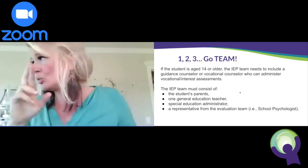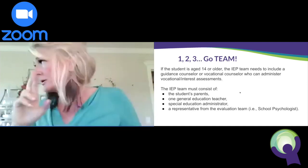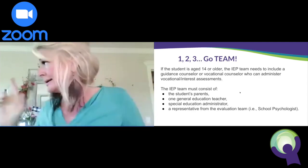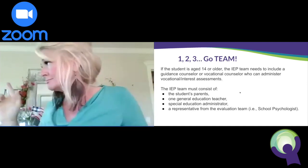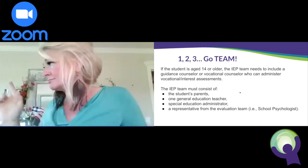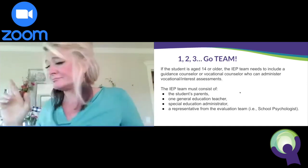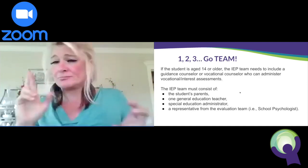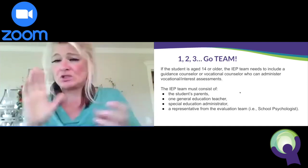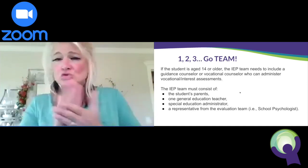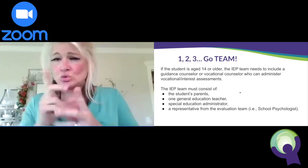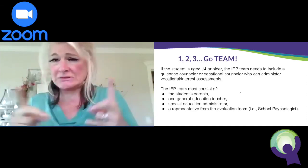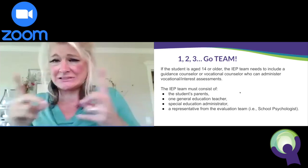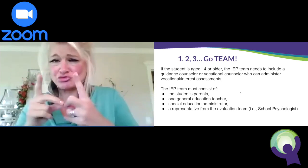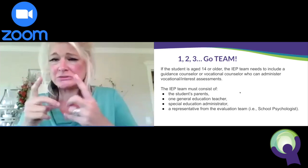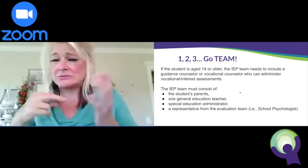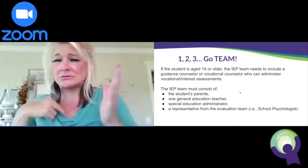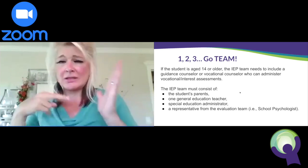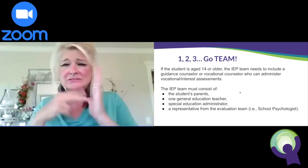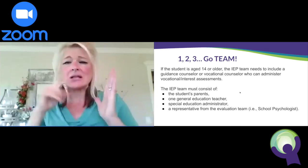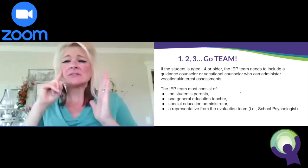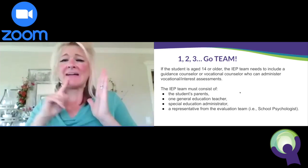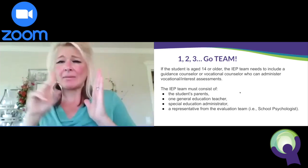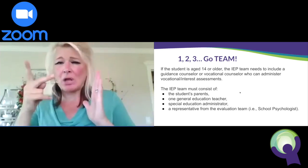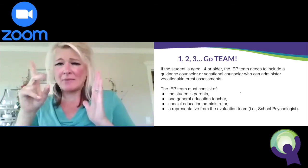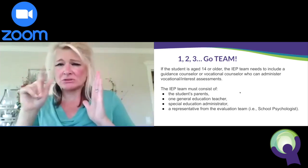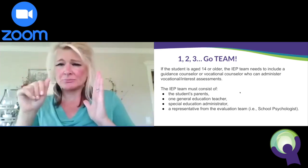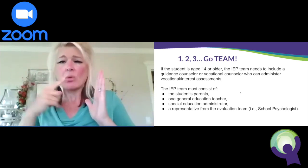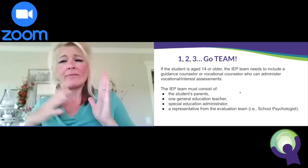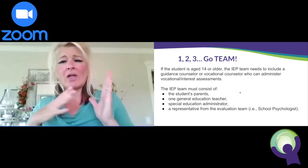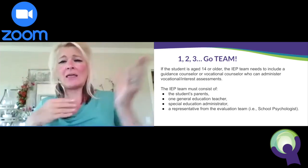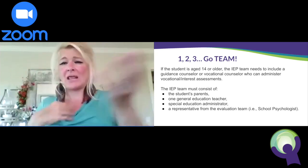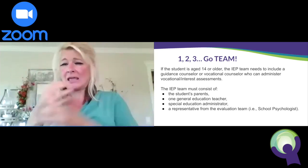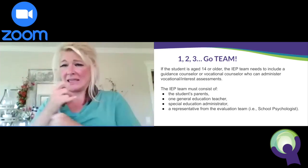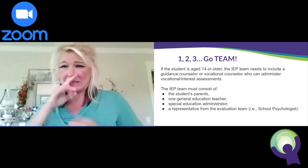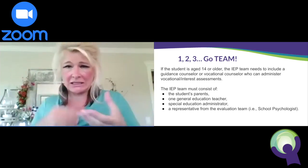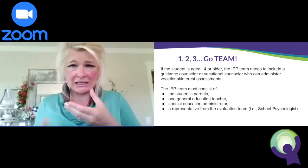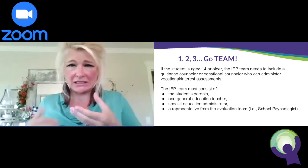from school districts or other centers